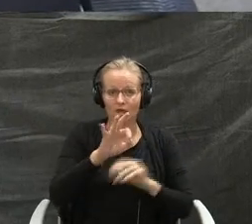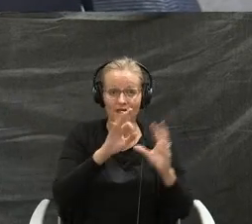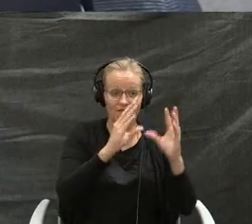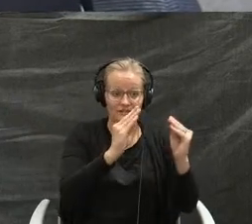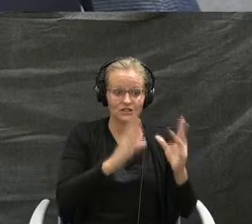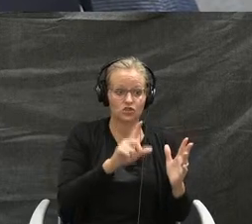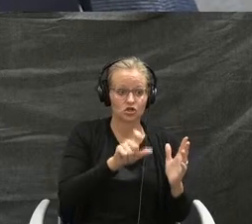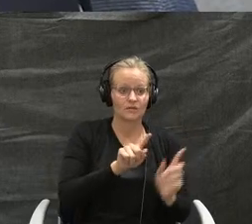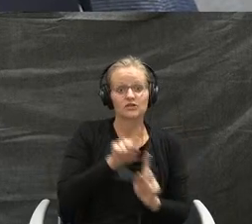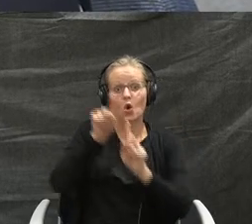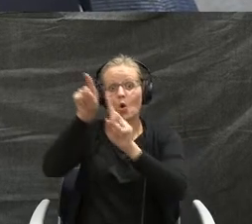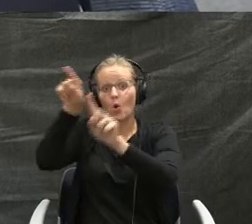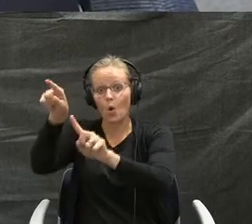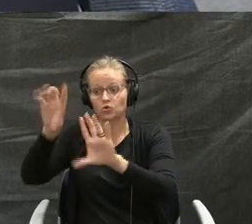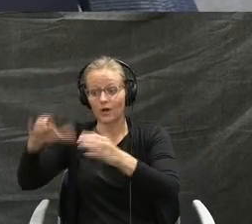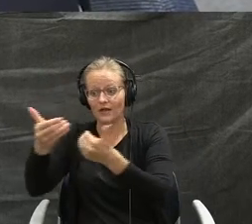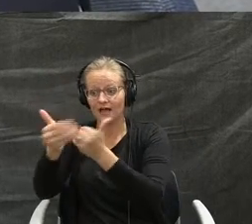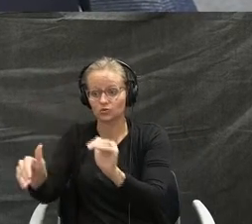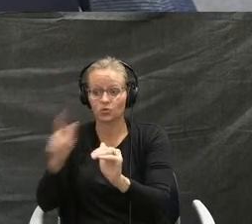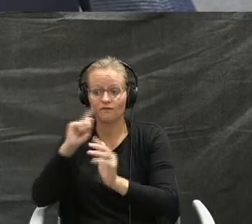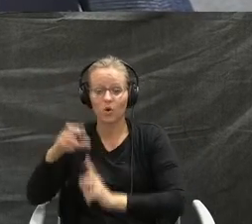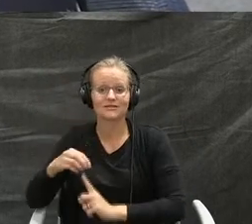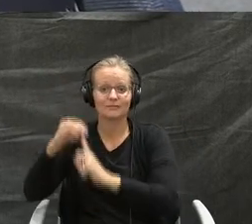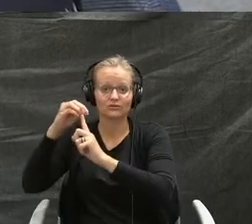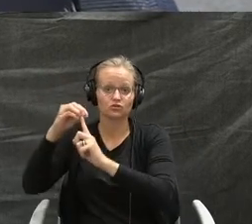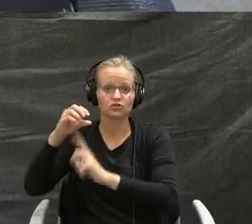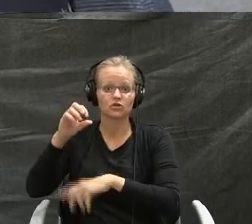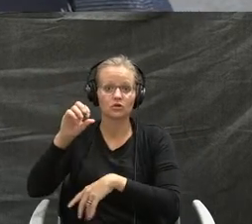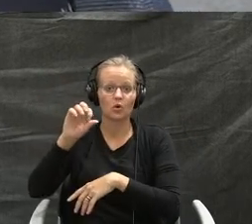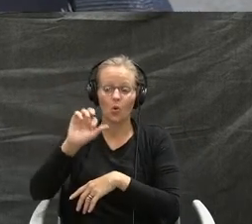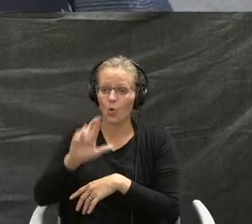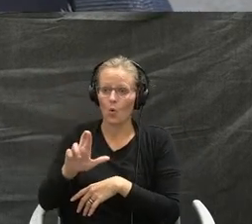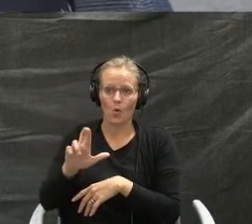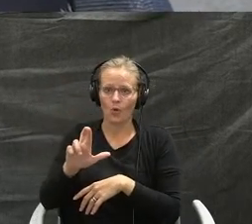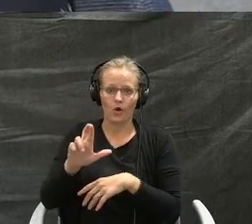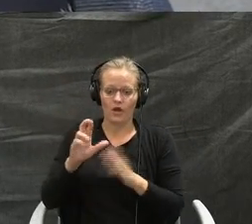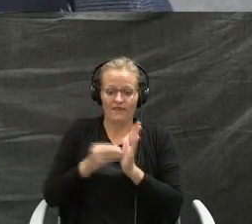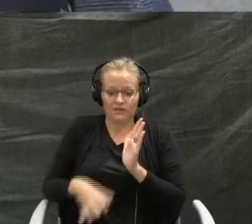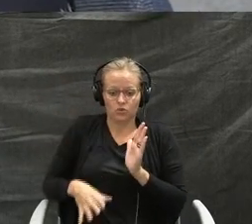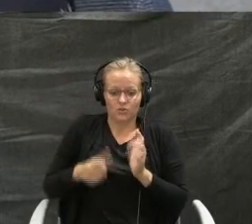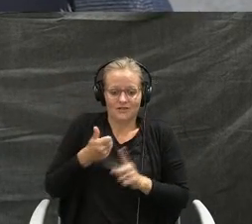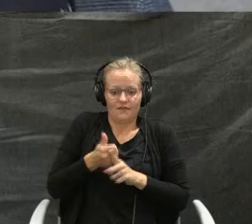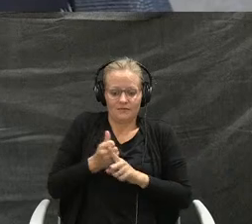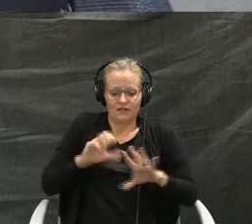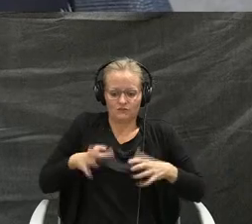electives instead of having the students move? What supply chain challenges exist for getting PP